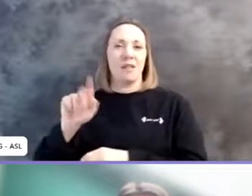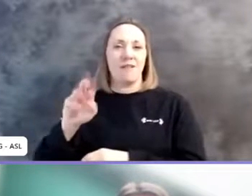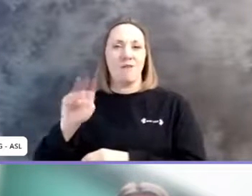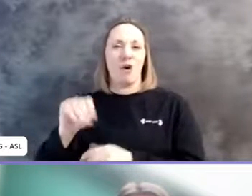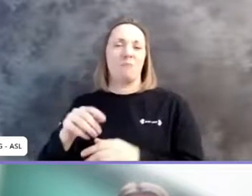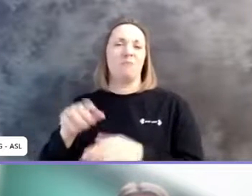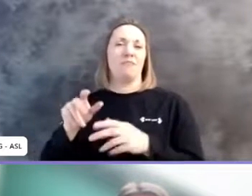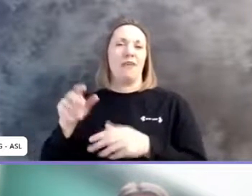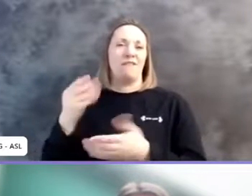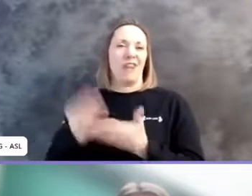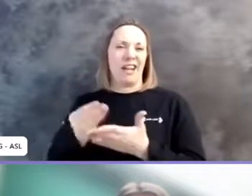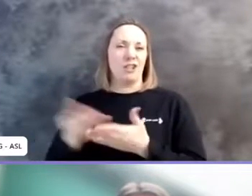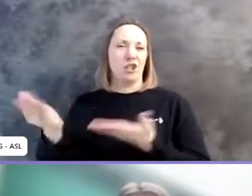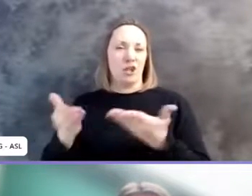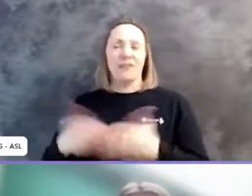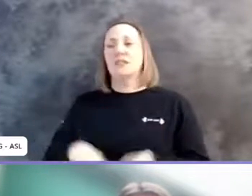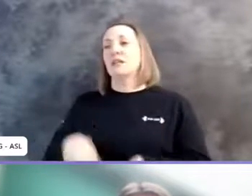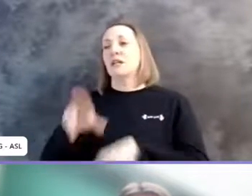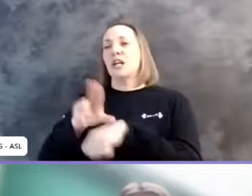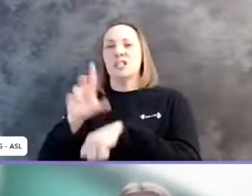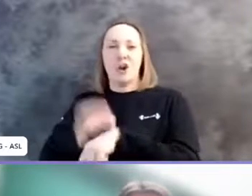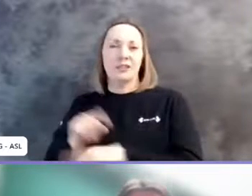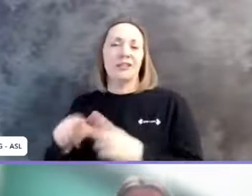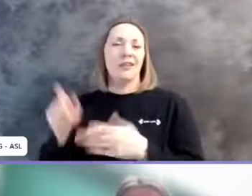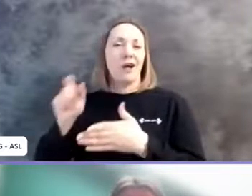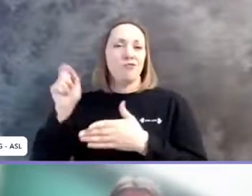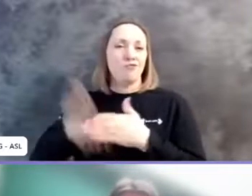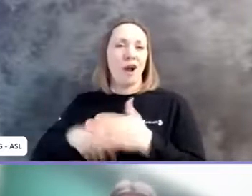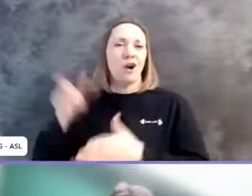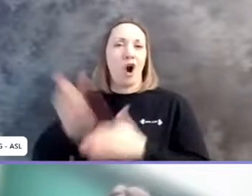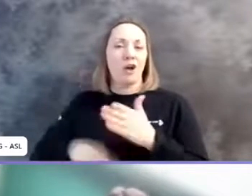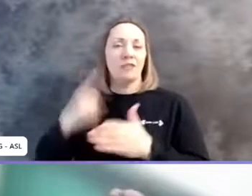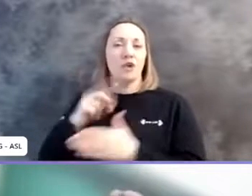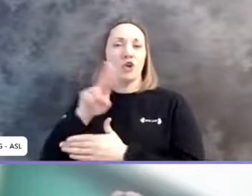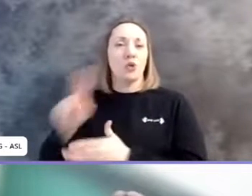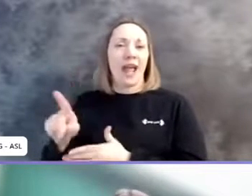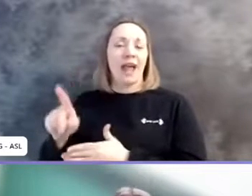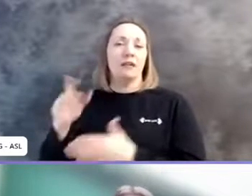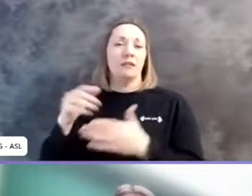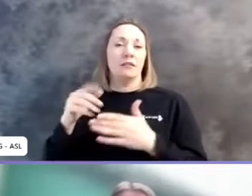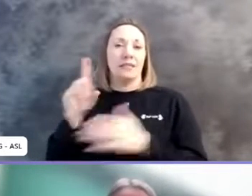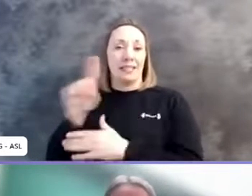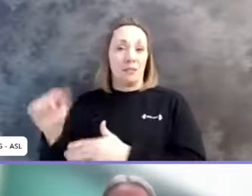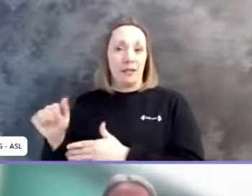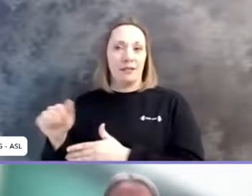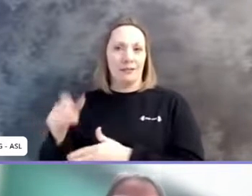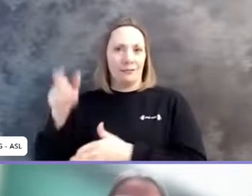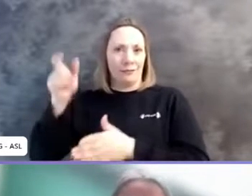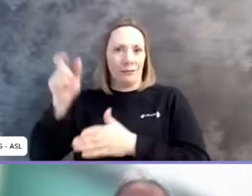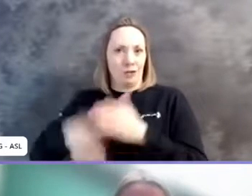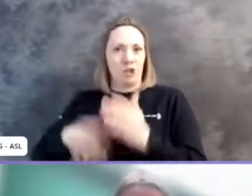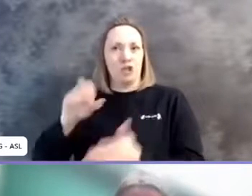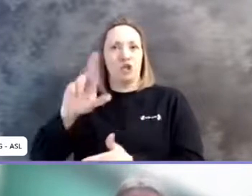a UX design role which is one of the UK's platforms largest investment and some financial services by city